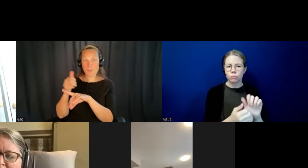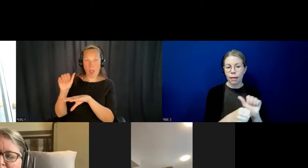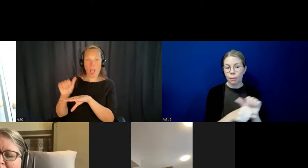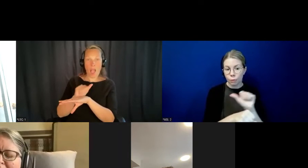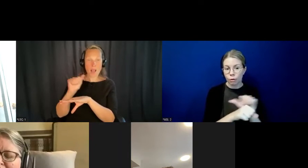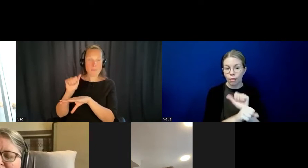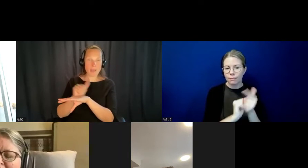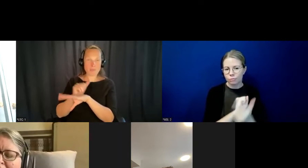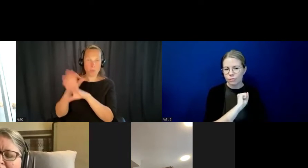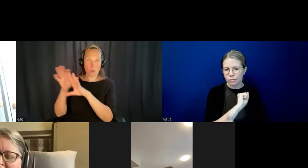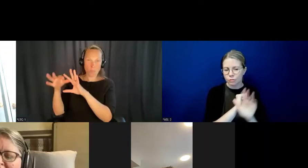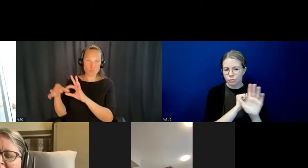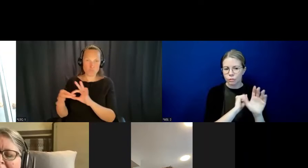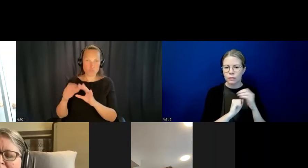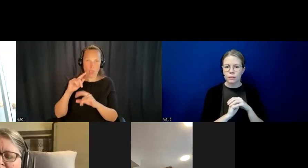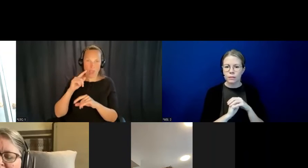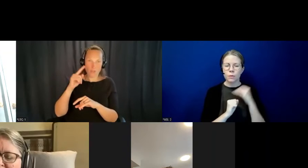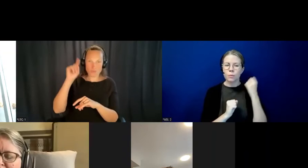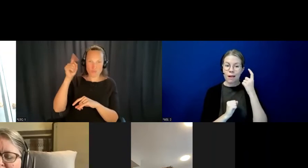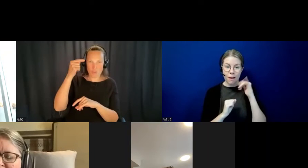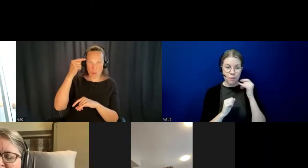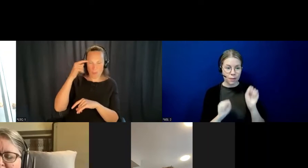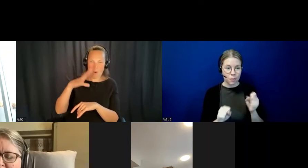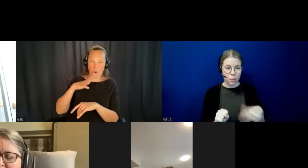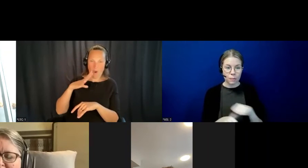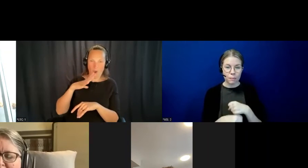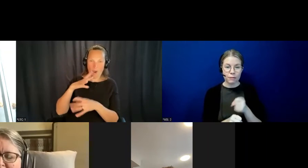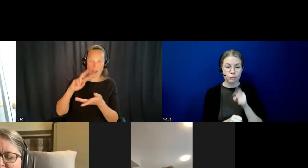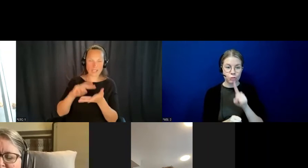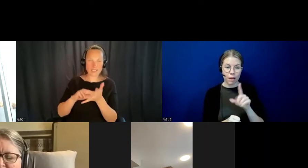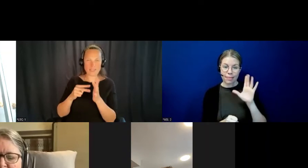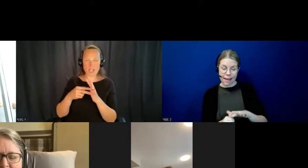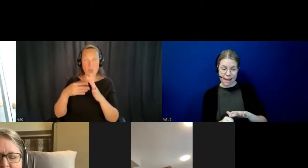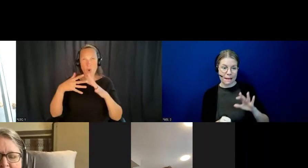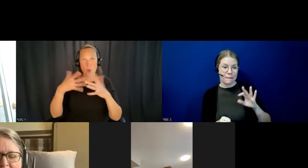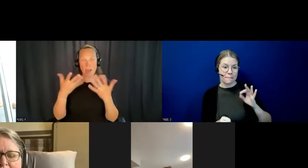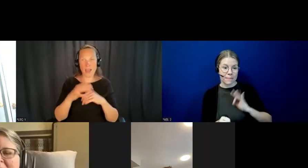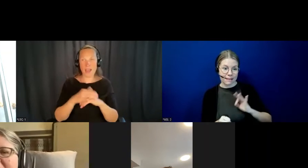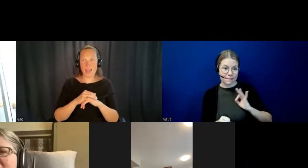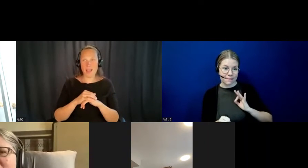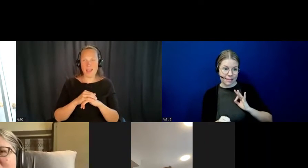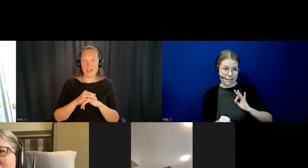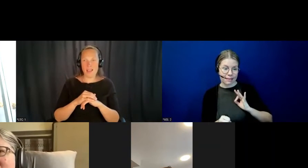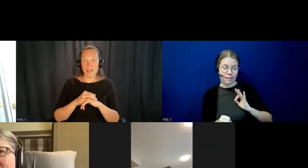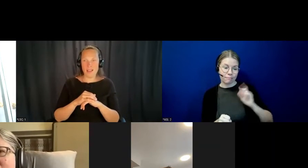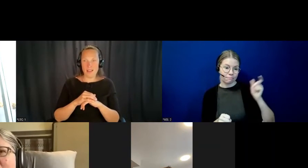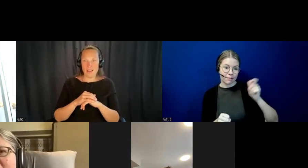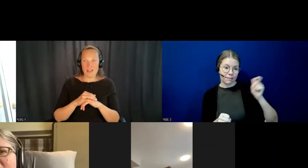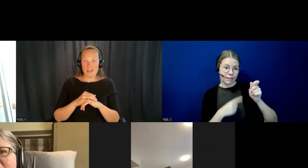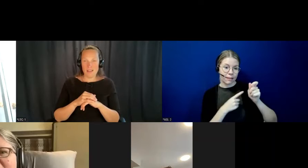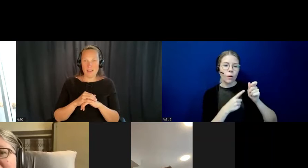NOT END UP CLAWING BACK PROVINCIAL DISABILITY BENEFITS? MEANING THAT IT WON'T TAKE AWAY THE